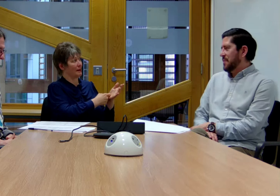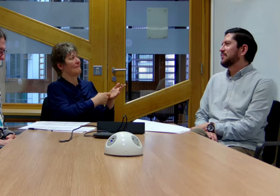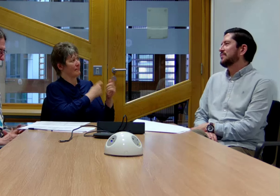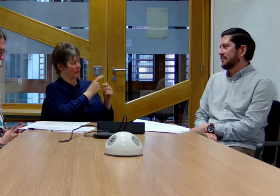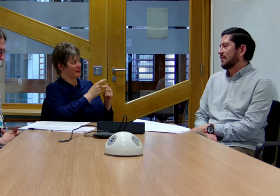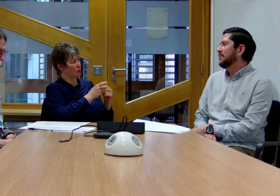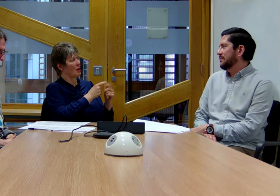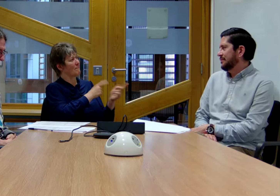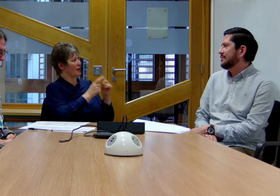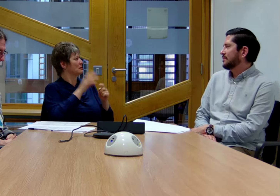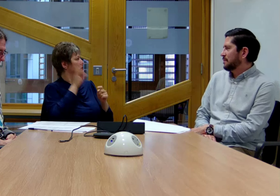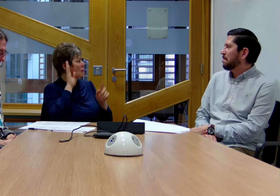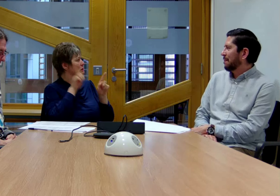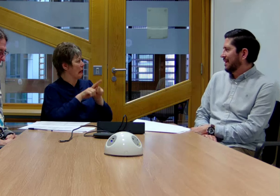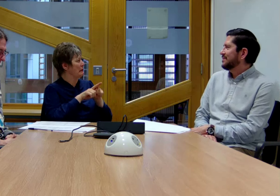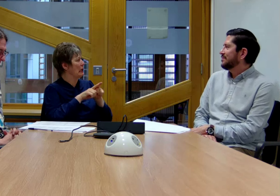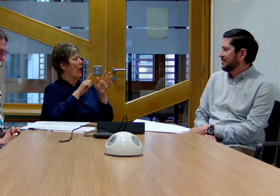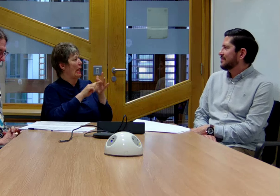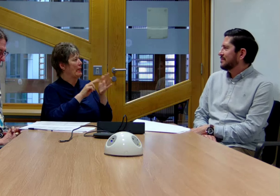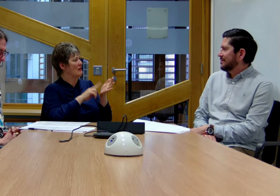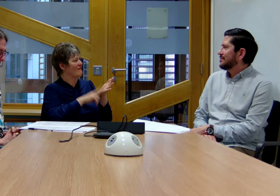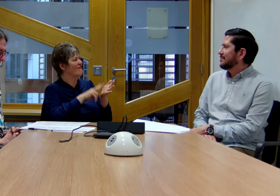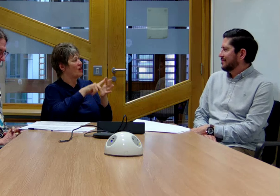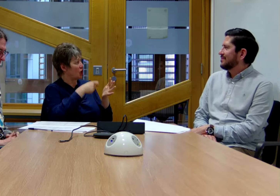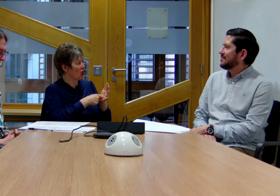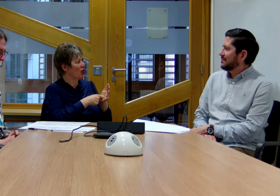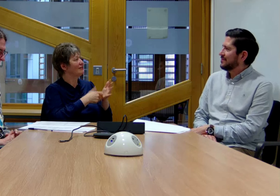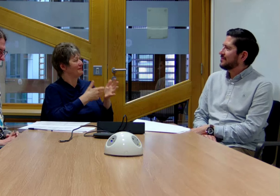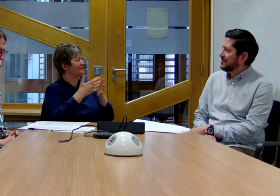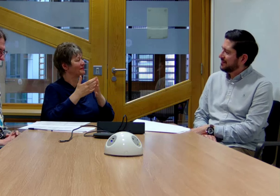spelt INBHIR. It s a different spelling system.